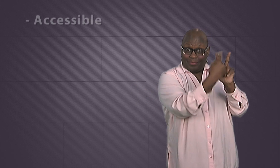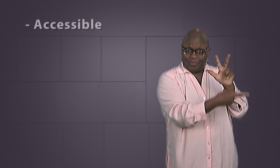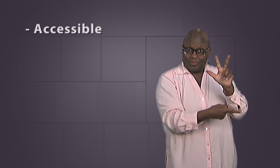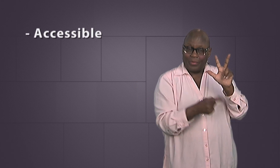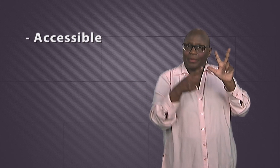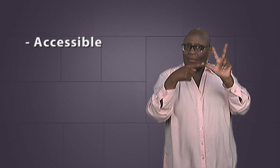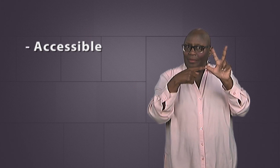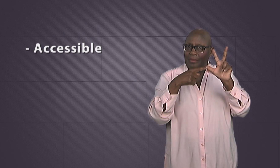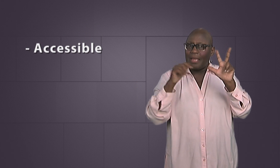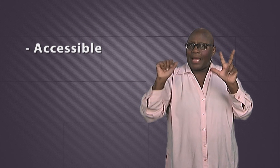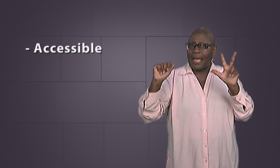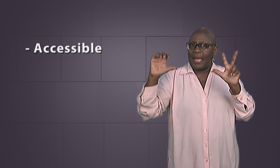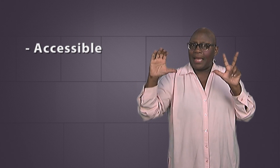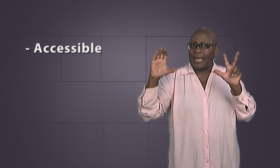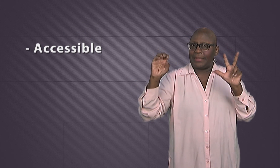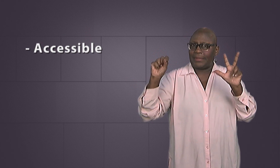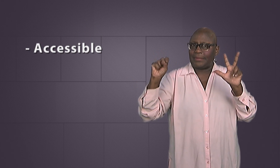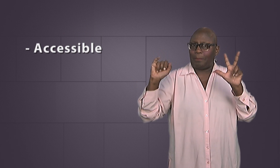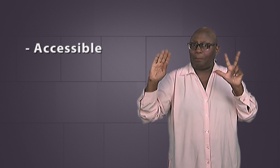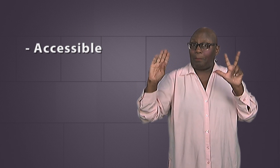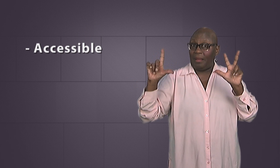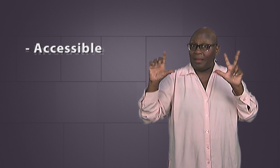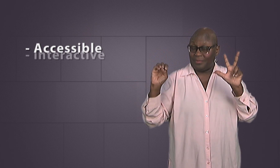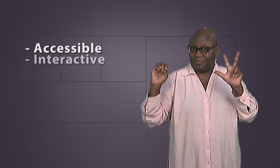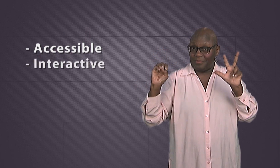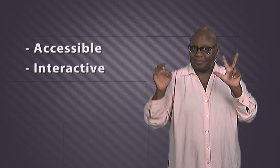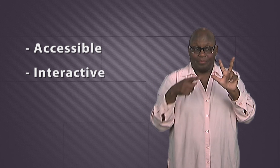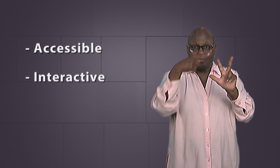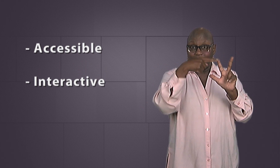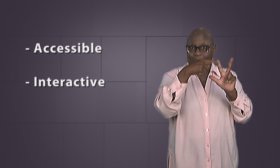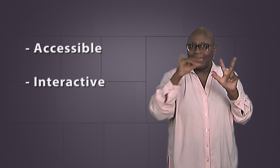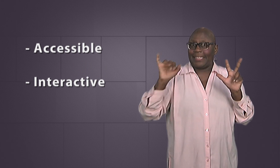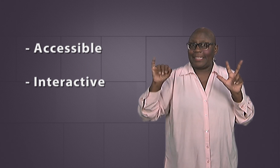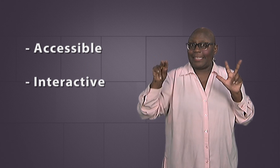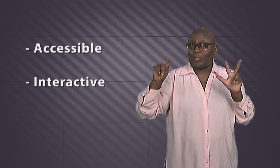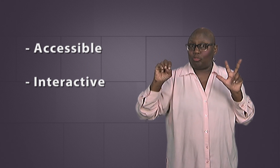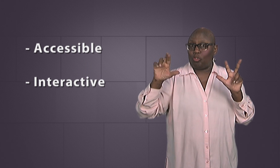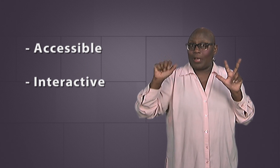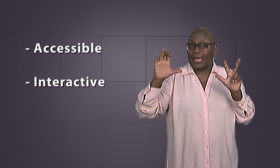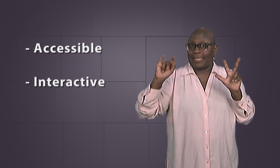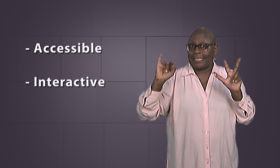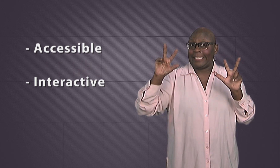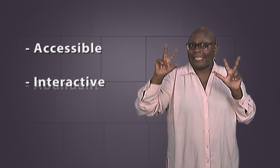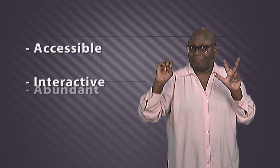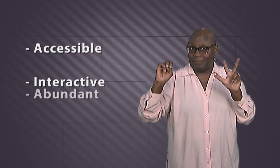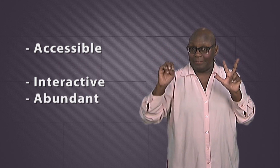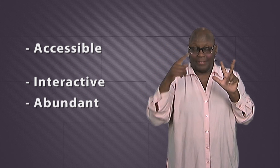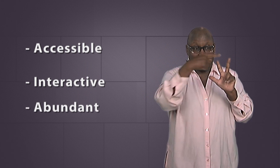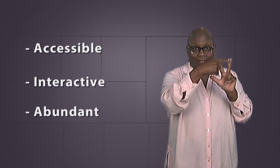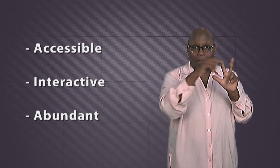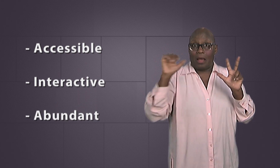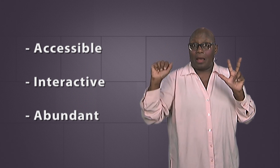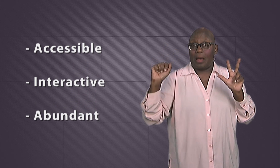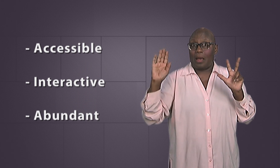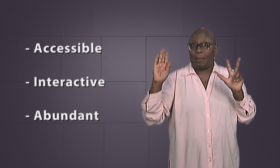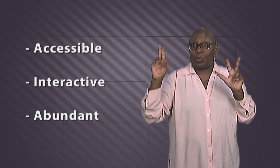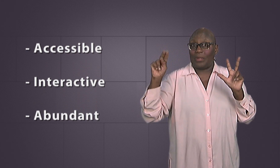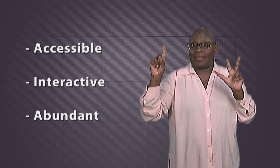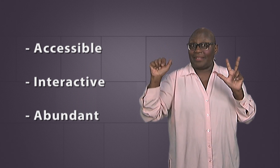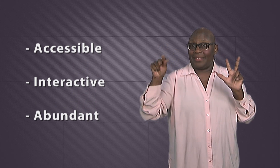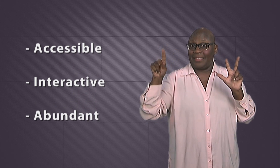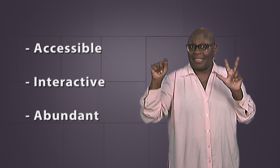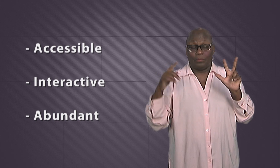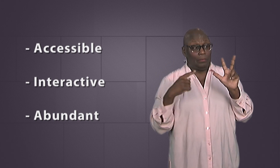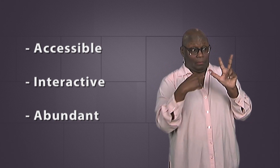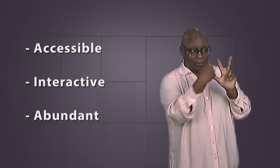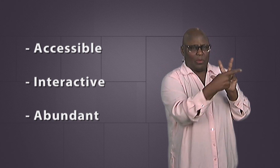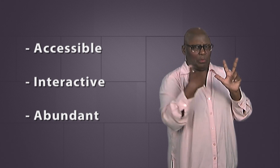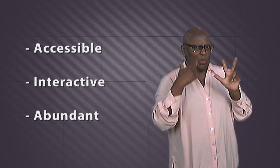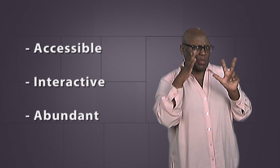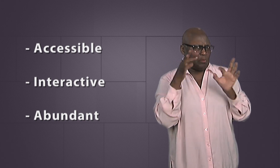Language must be accessible, interactive, and abundant.